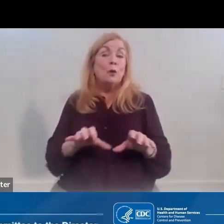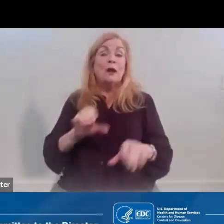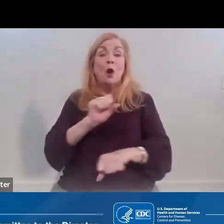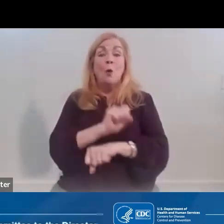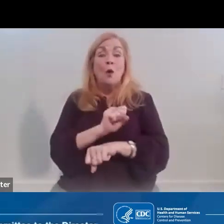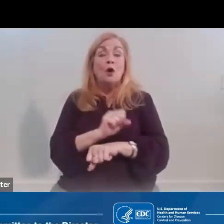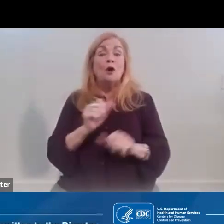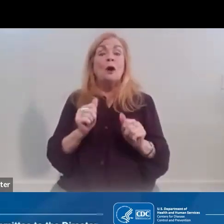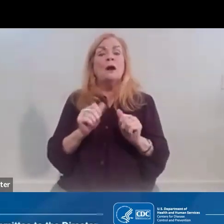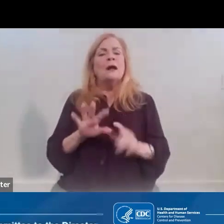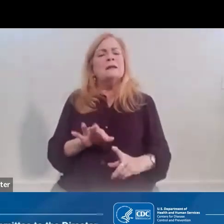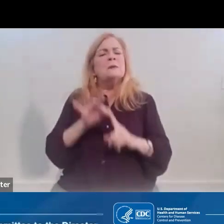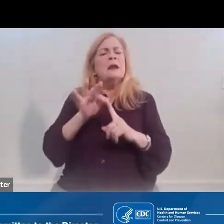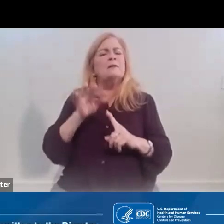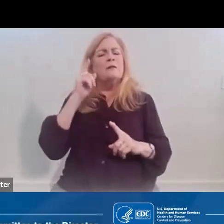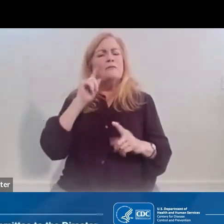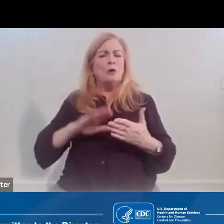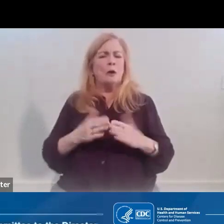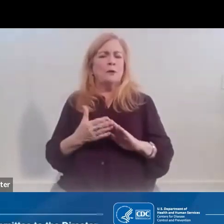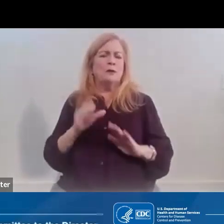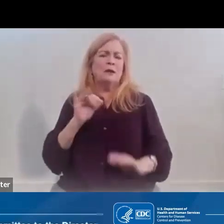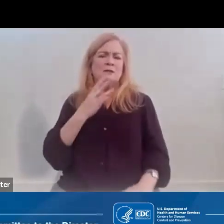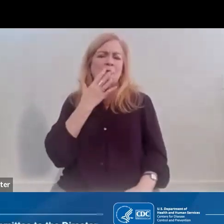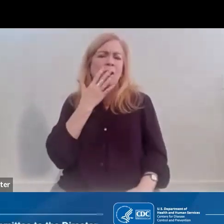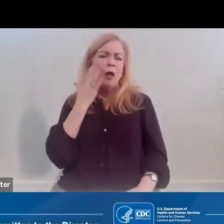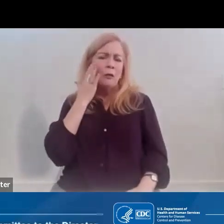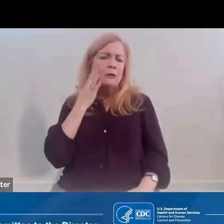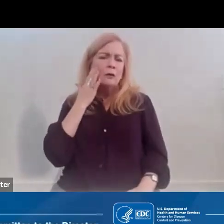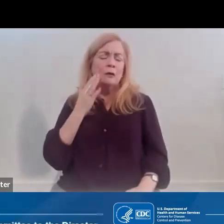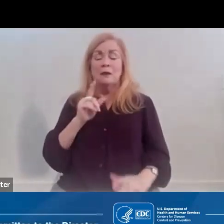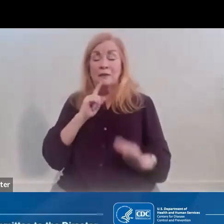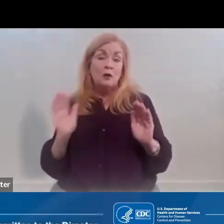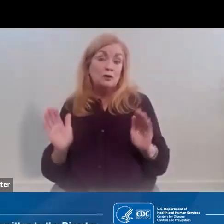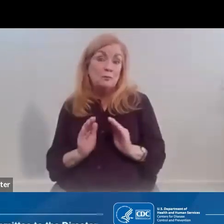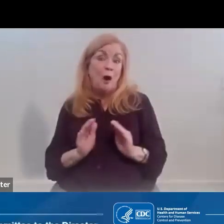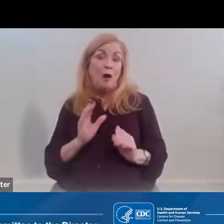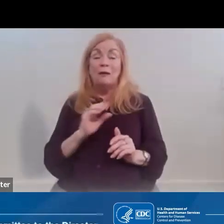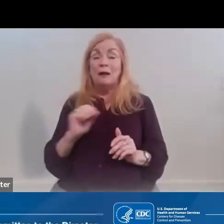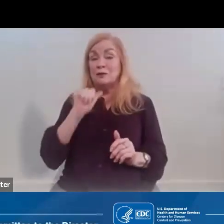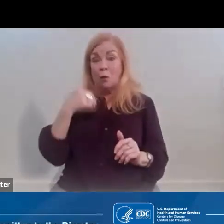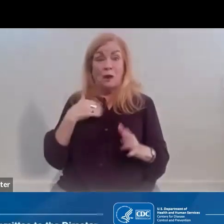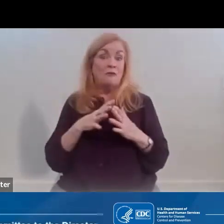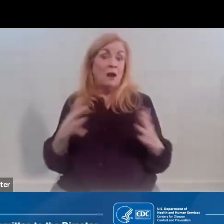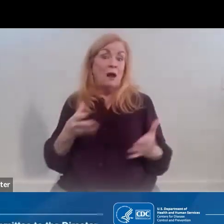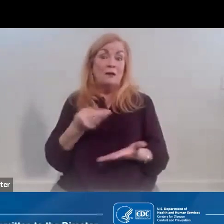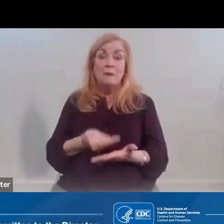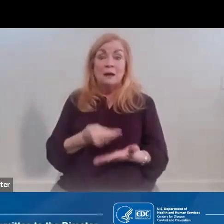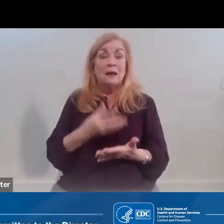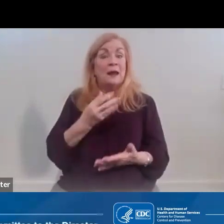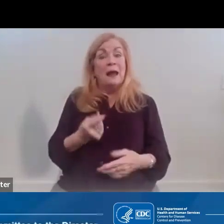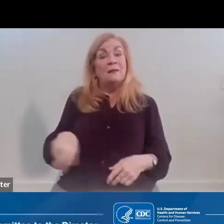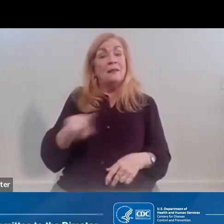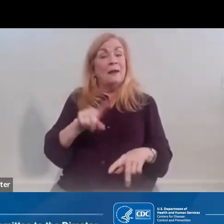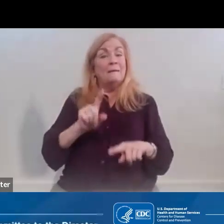of color, are small and poorly funded, and as a consequence, are unable to compete effectively